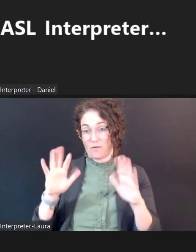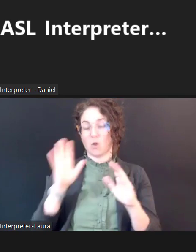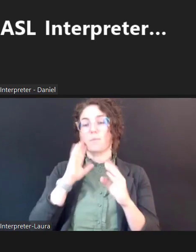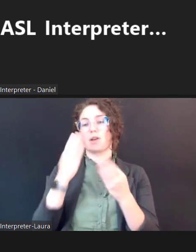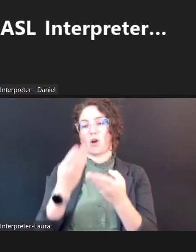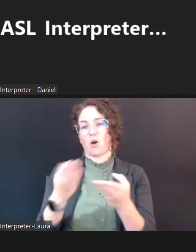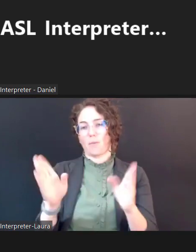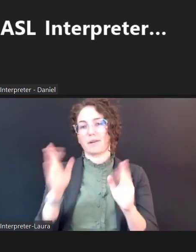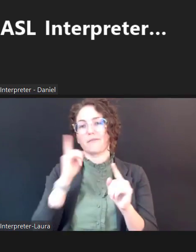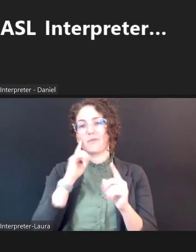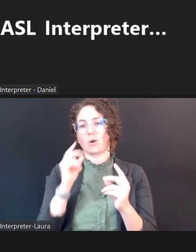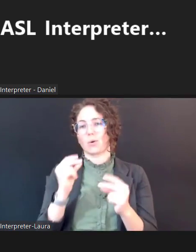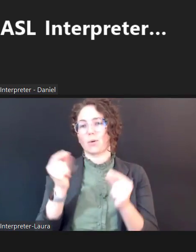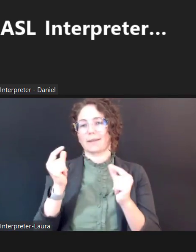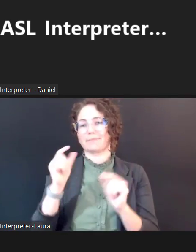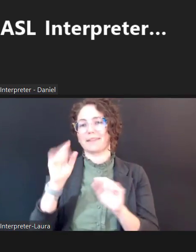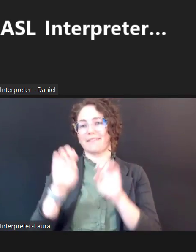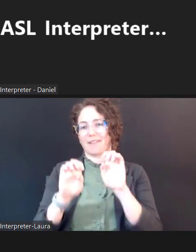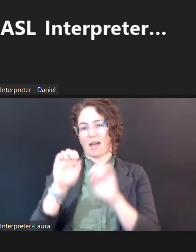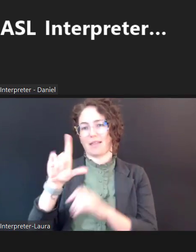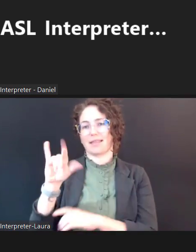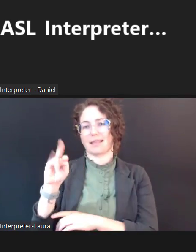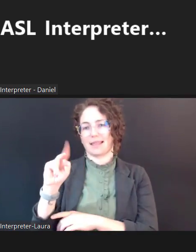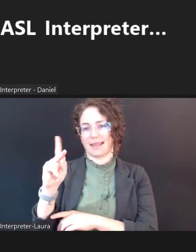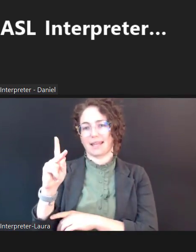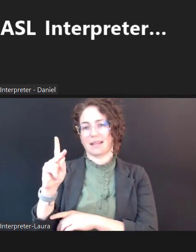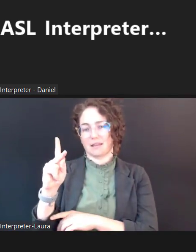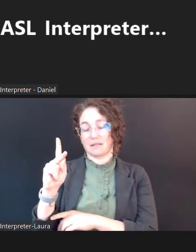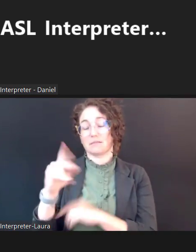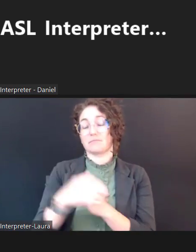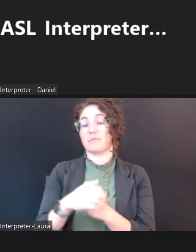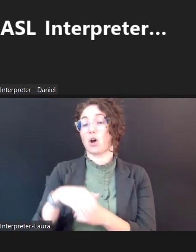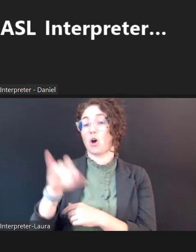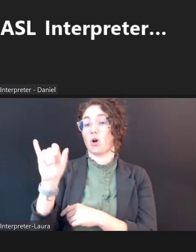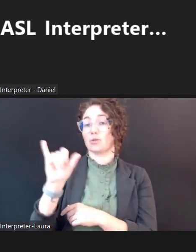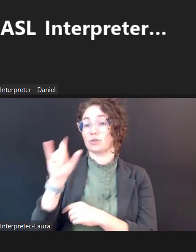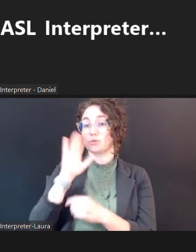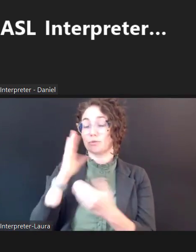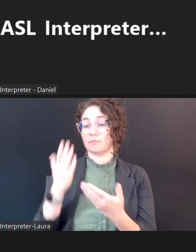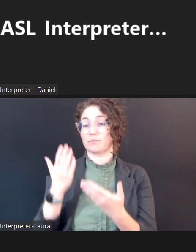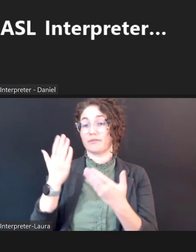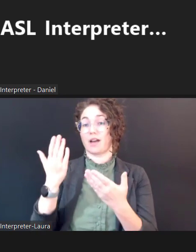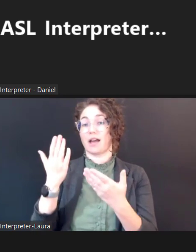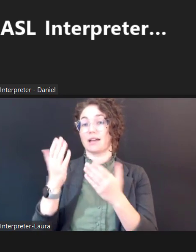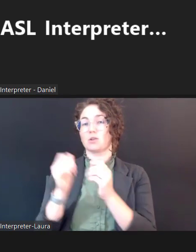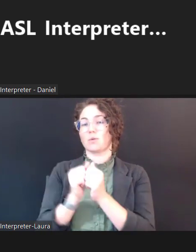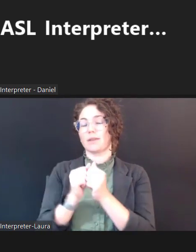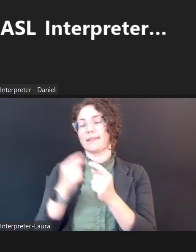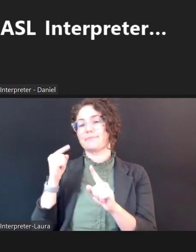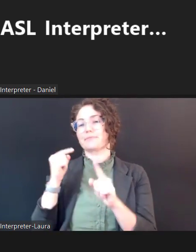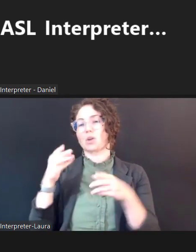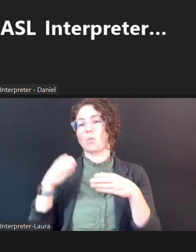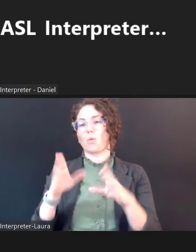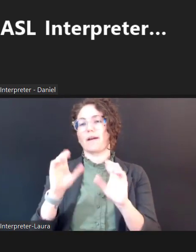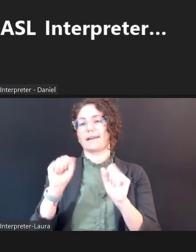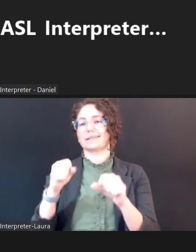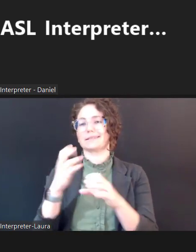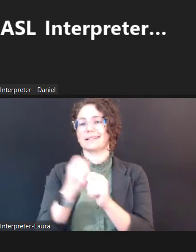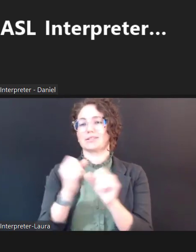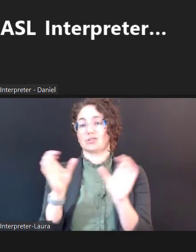also provide you with a way to get a certificate of participation in today's webinar.